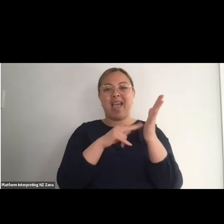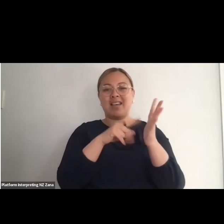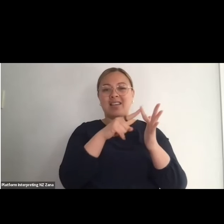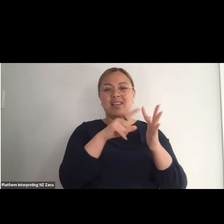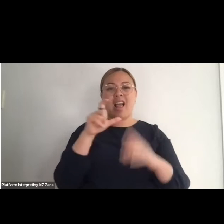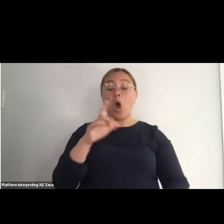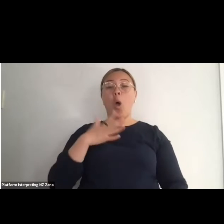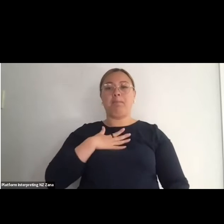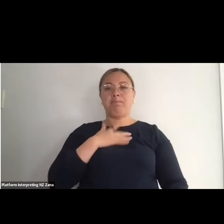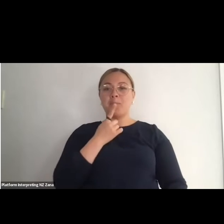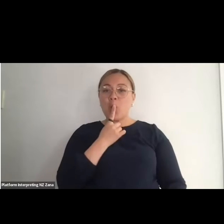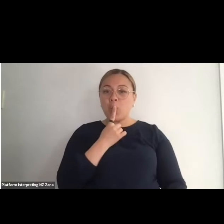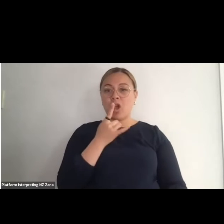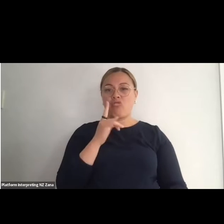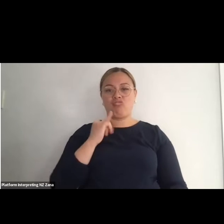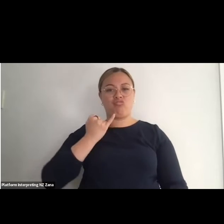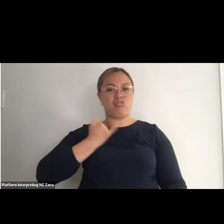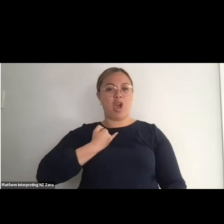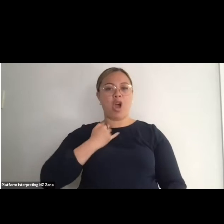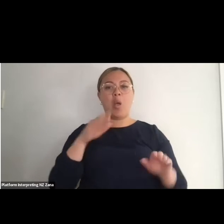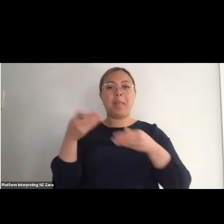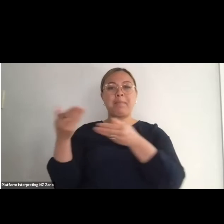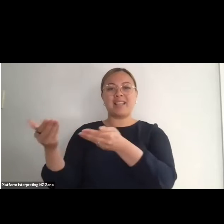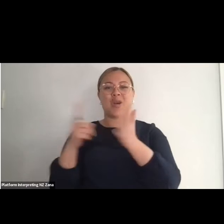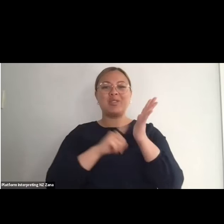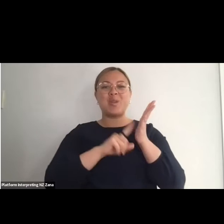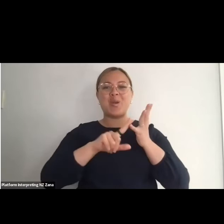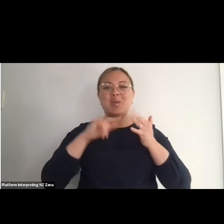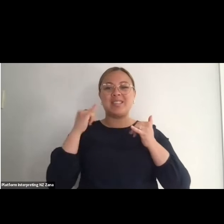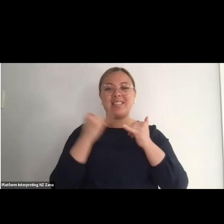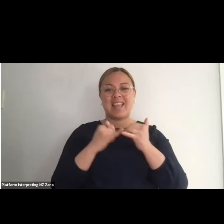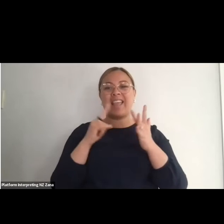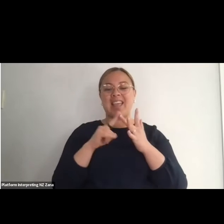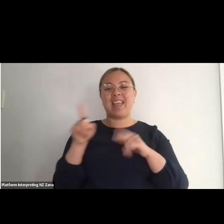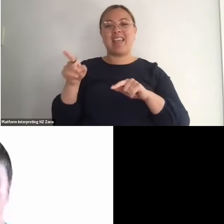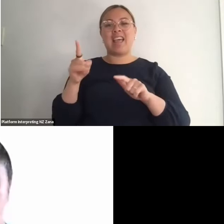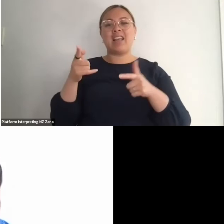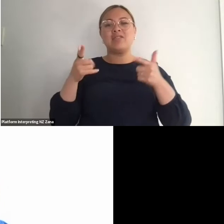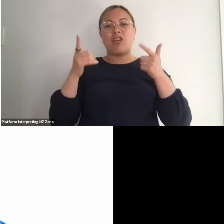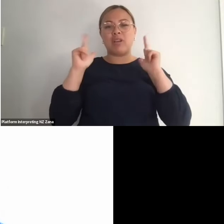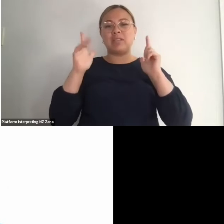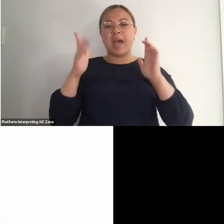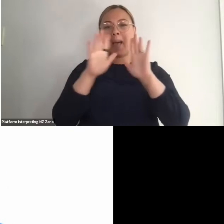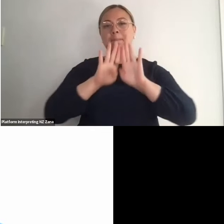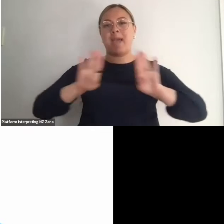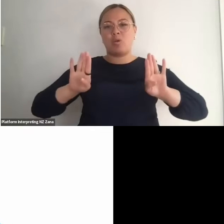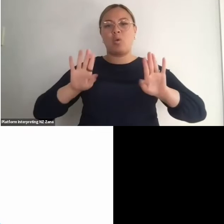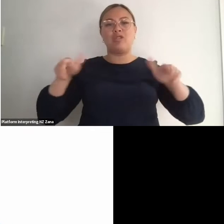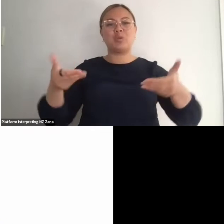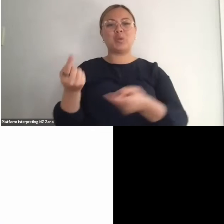with Lusi, going to pass over to Lusi Faiva of our Artistic Direction Panel, who will introduce herself.